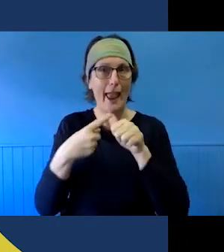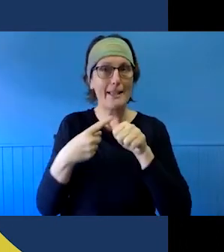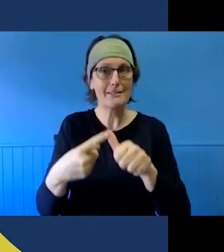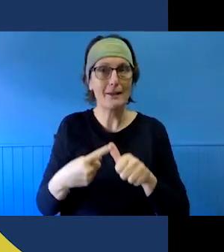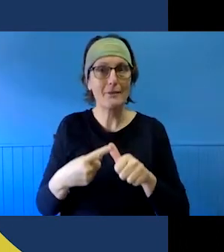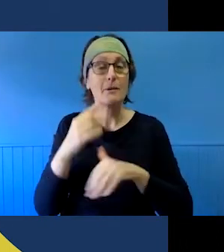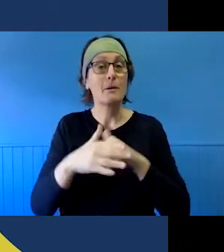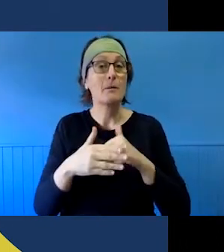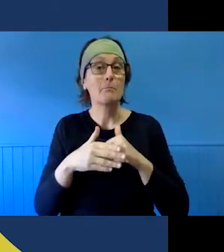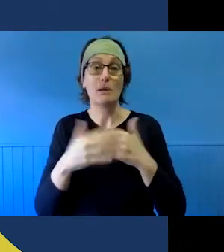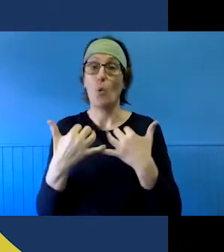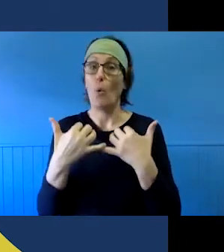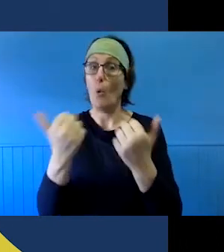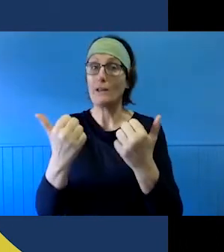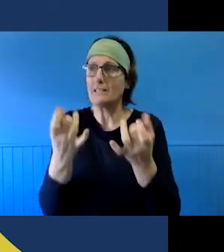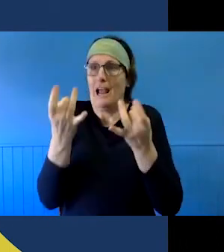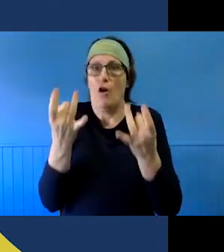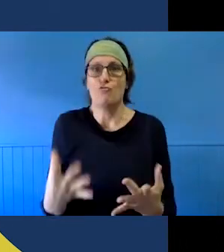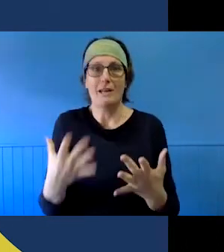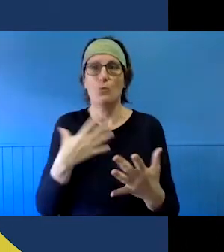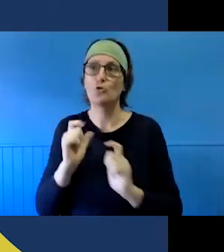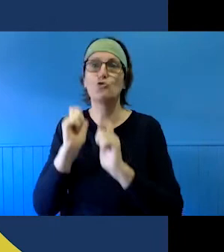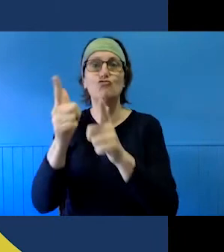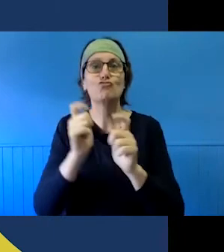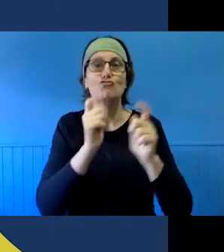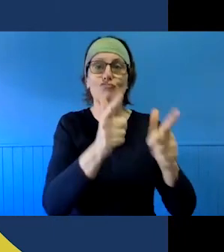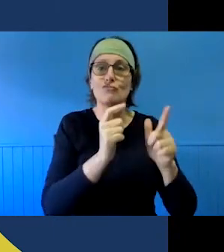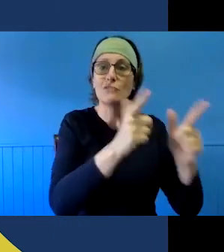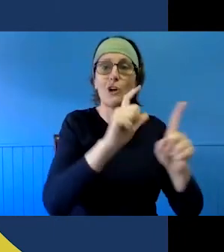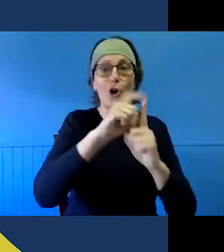increasingly ready to attend performances when they're ready.